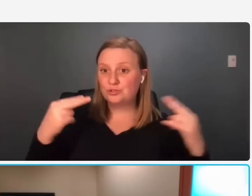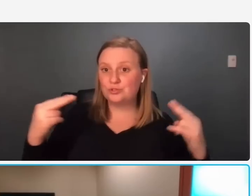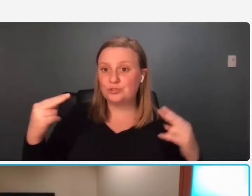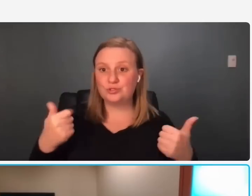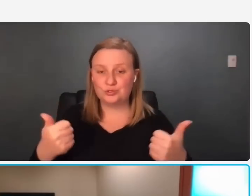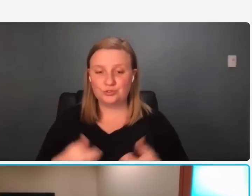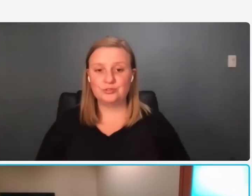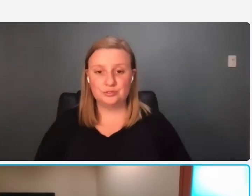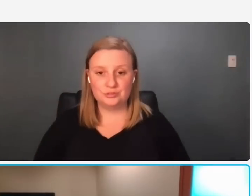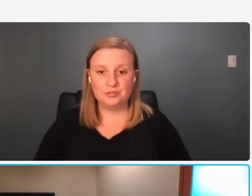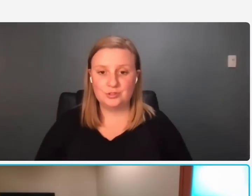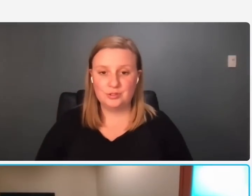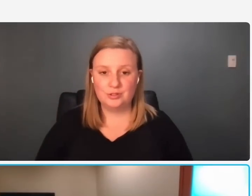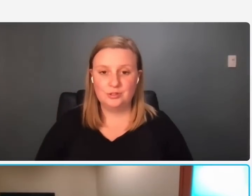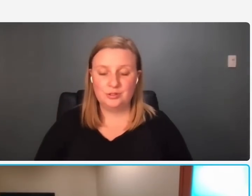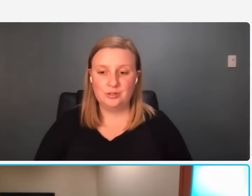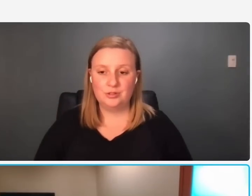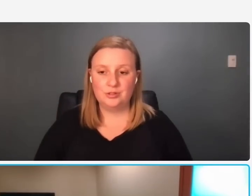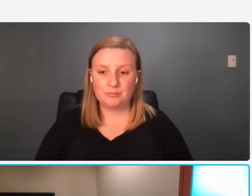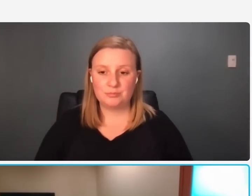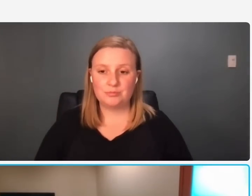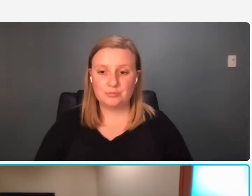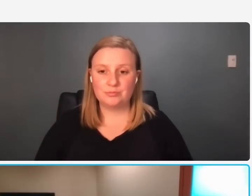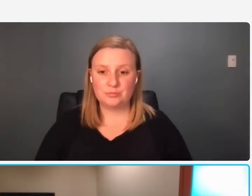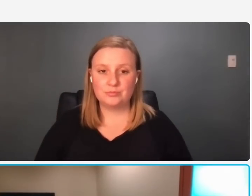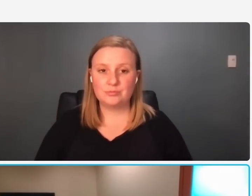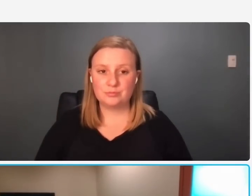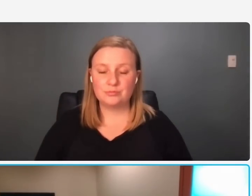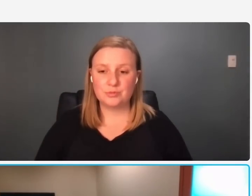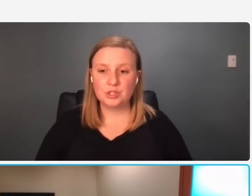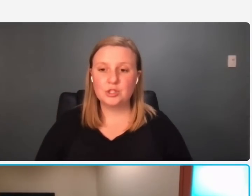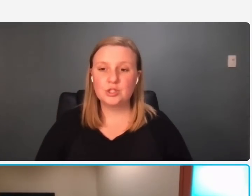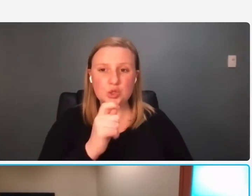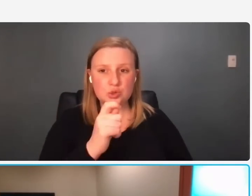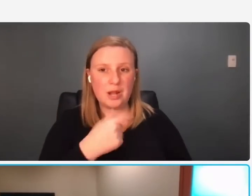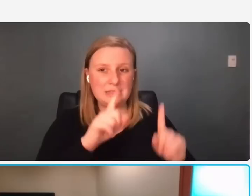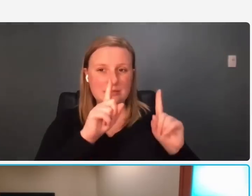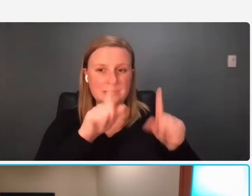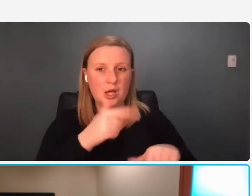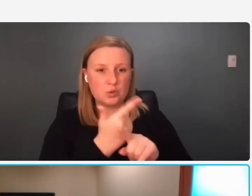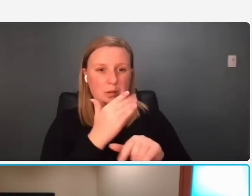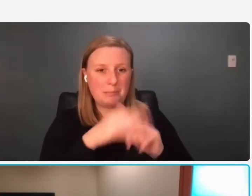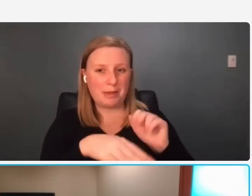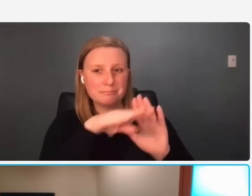So before I begin talking about my item for today I just wanted to touch on some of the language